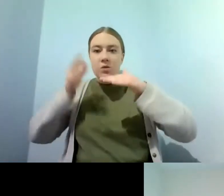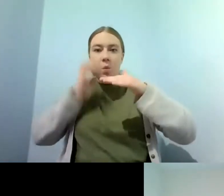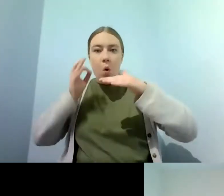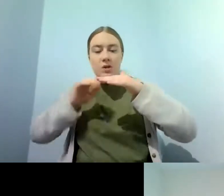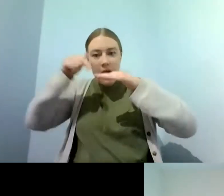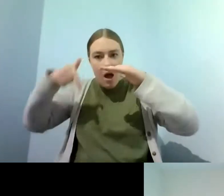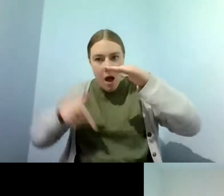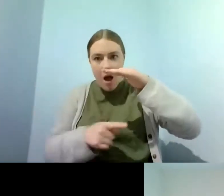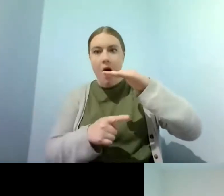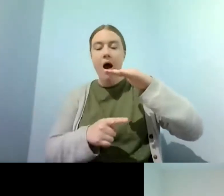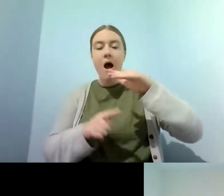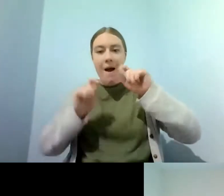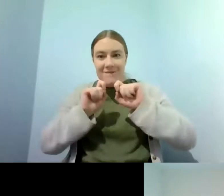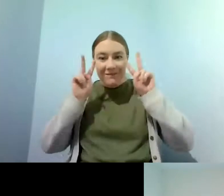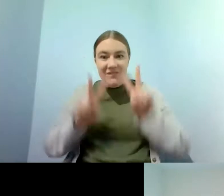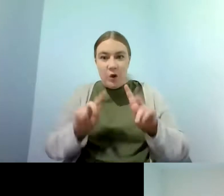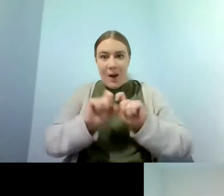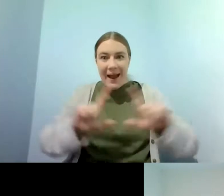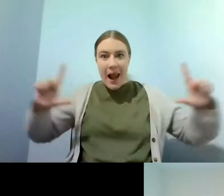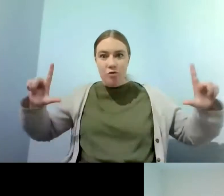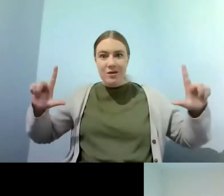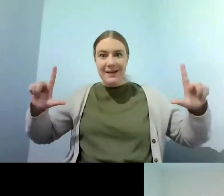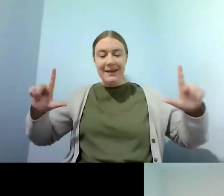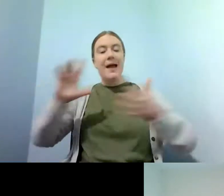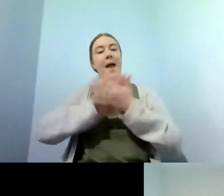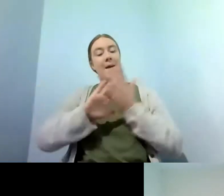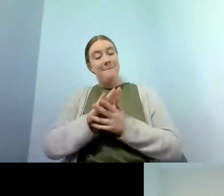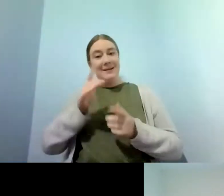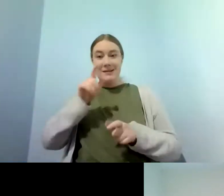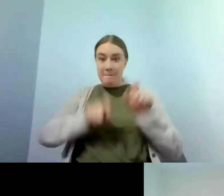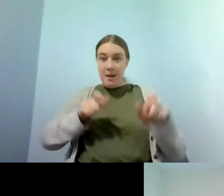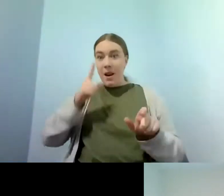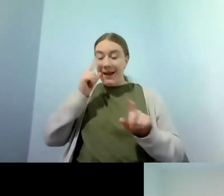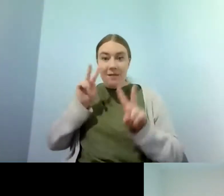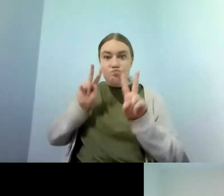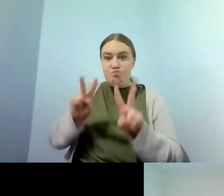which will allow scientists to monitor fish passing through the fish pass and